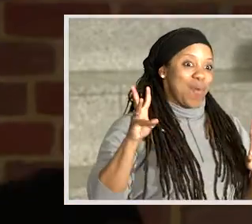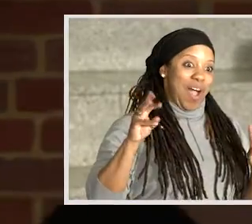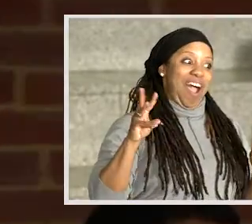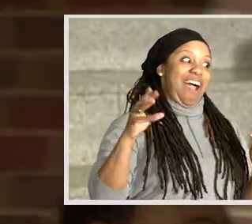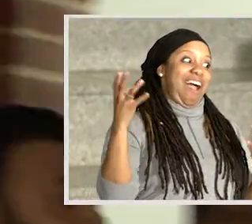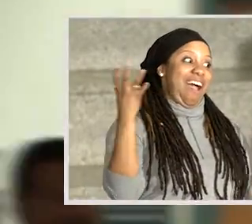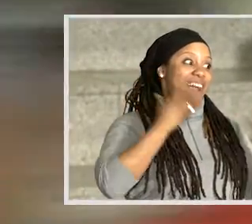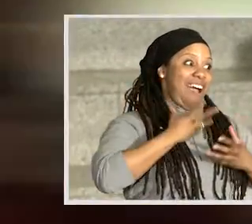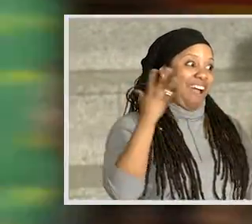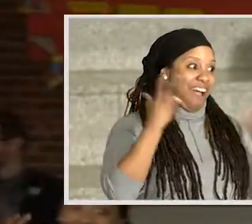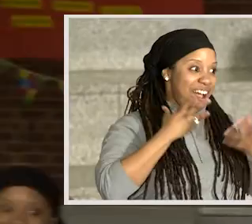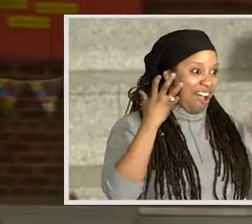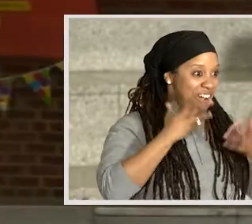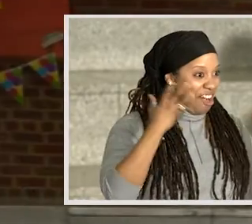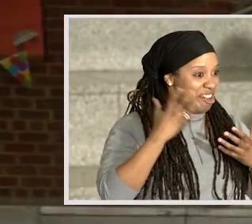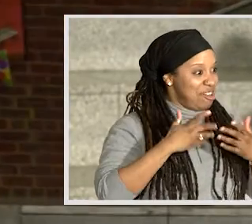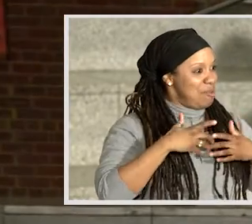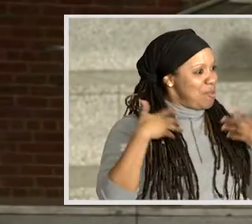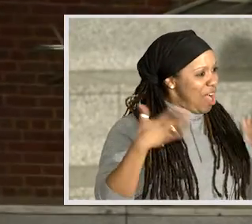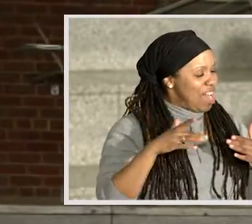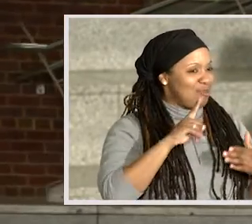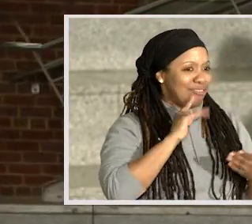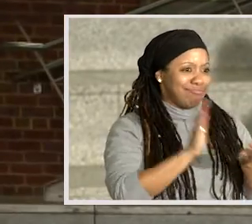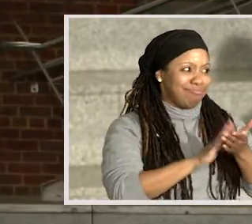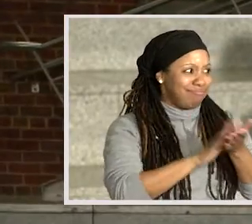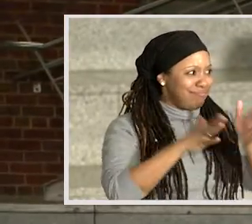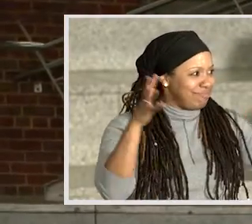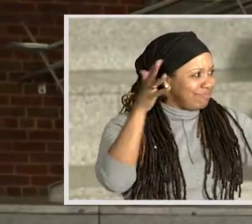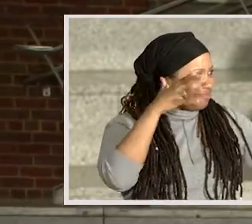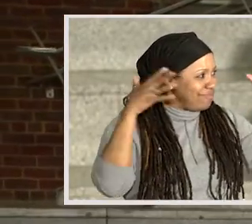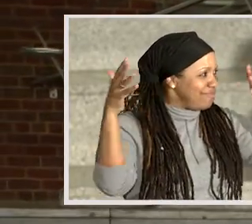GIVE YOURSELVES A ROUND OF APPLAUSE TO ALL OF THE TABLES.